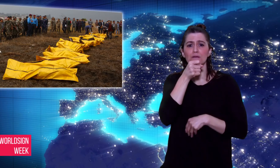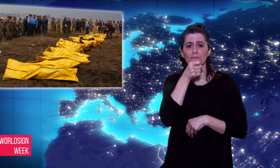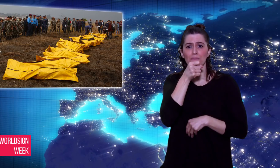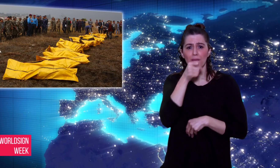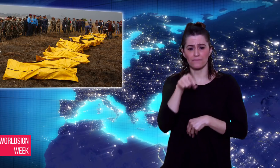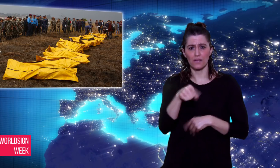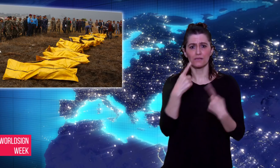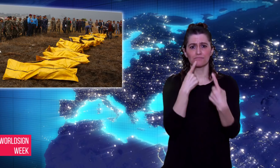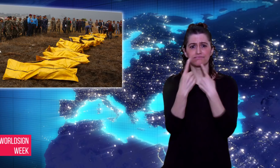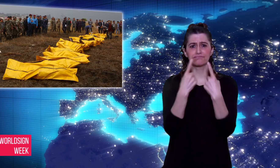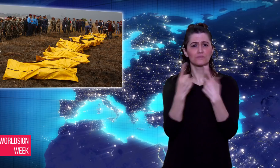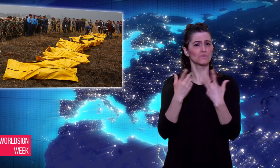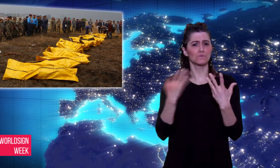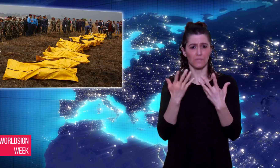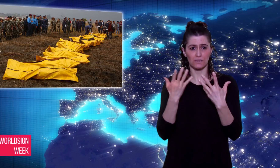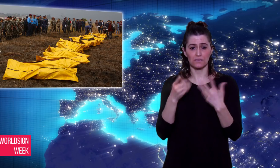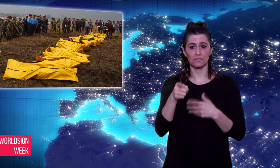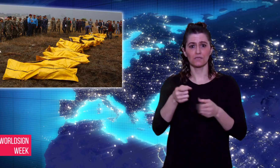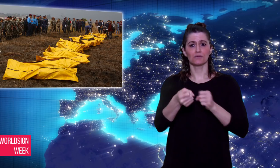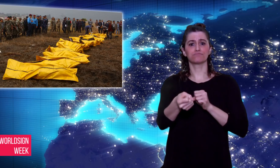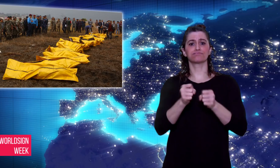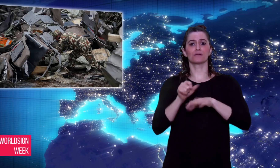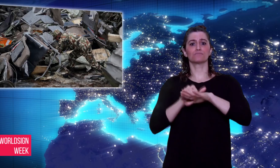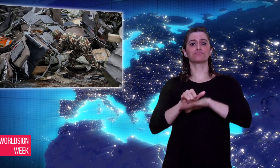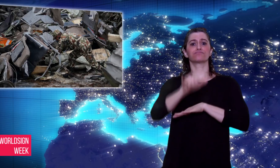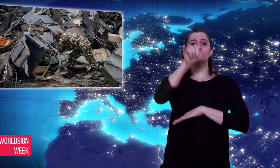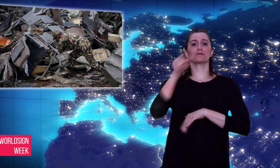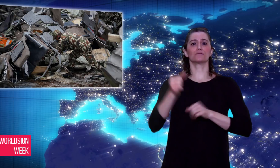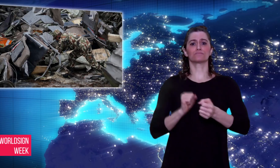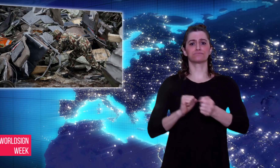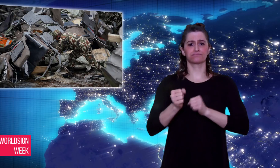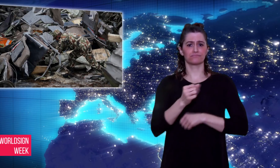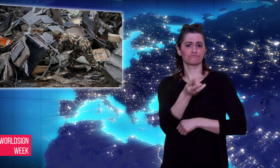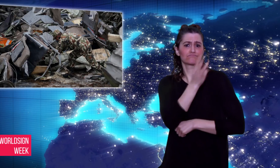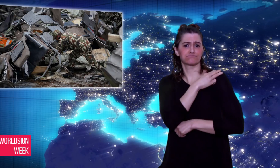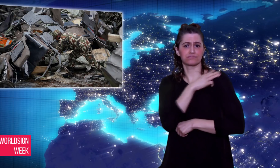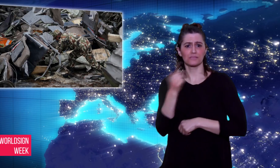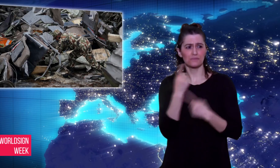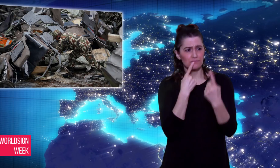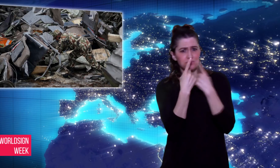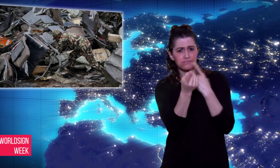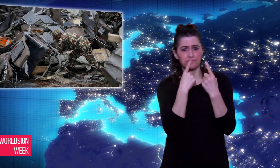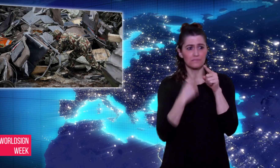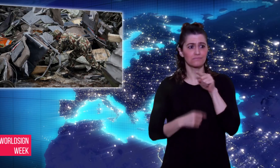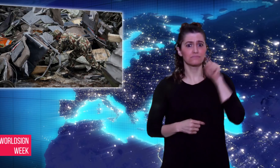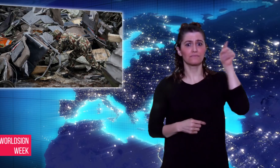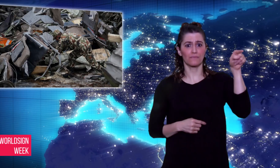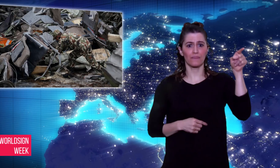tower’s discussion was taken, regarding